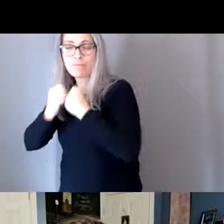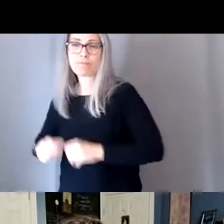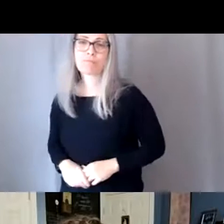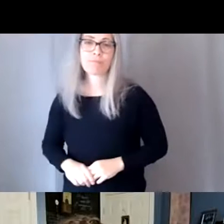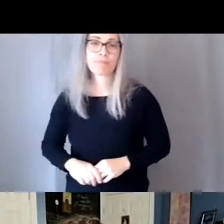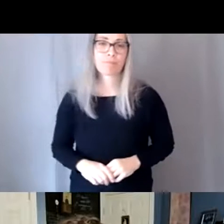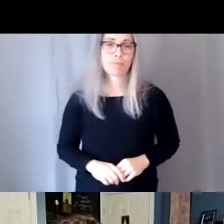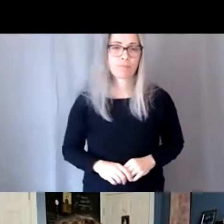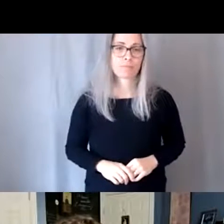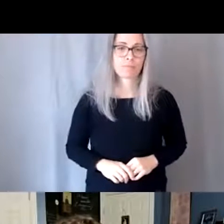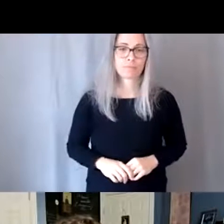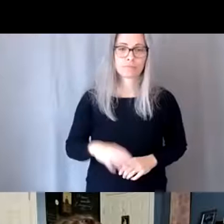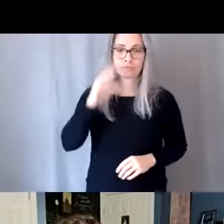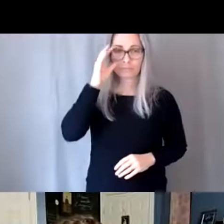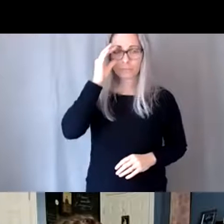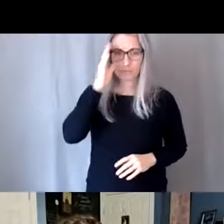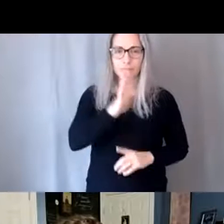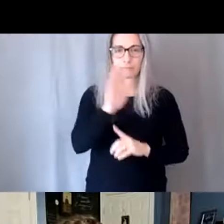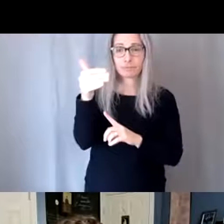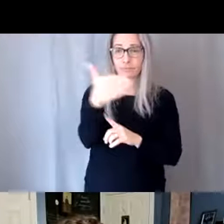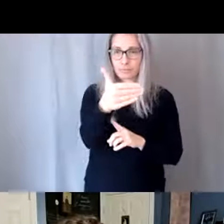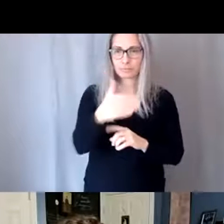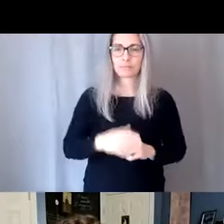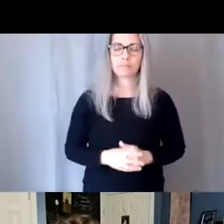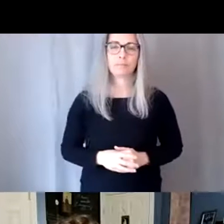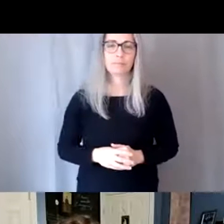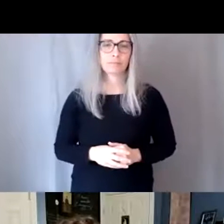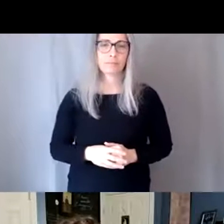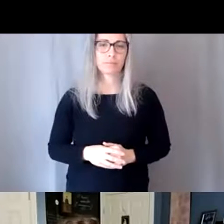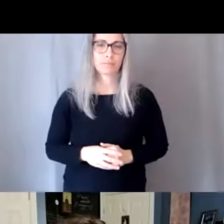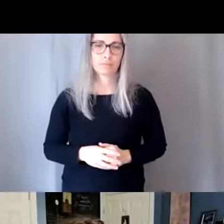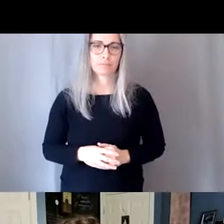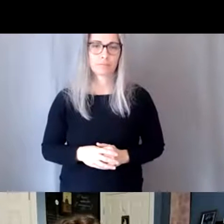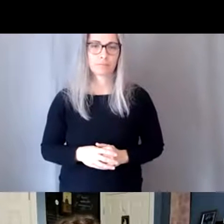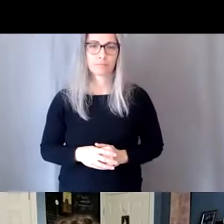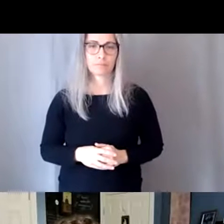so changing the slide here to move on to talk about implications of